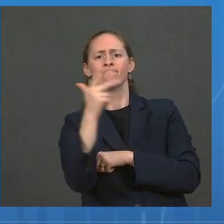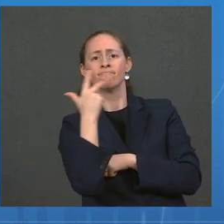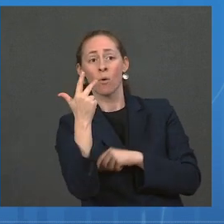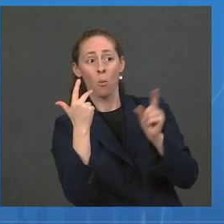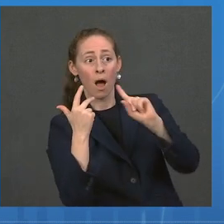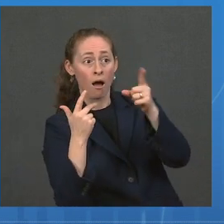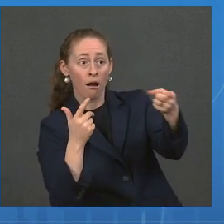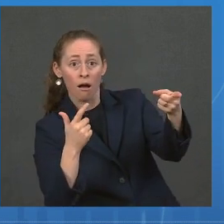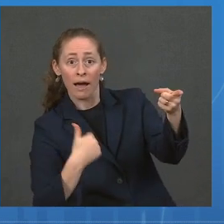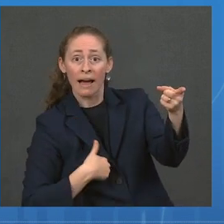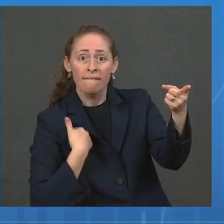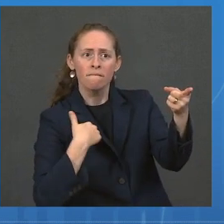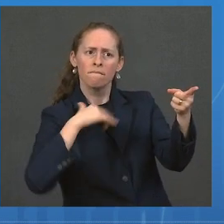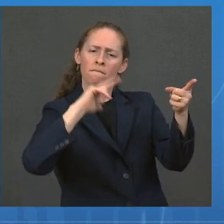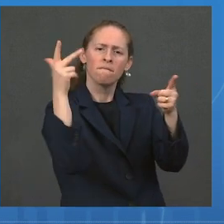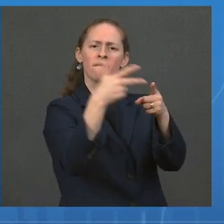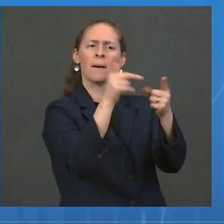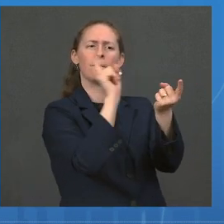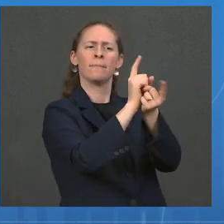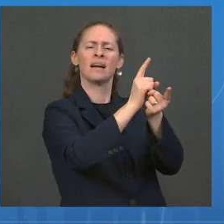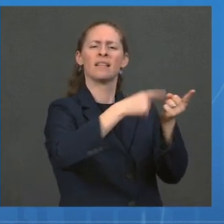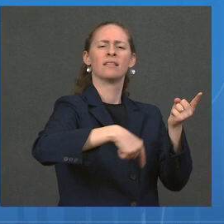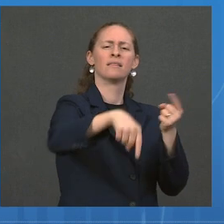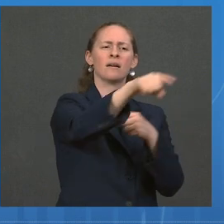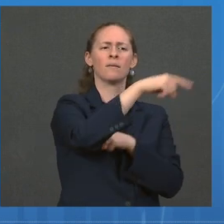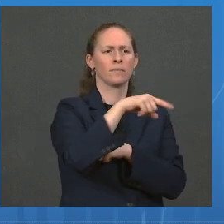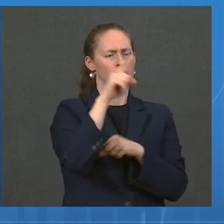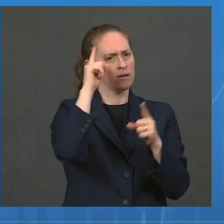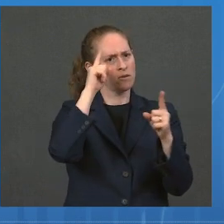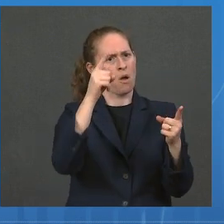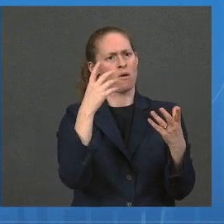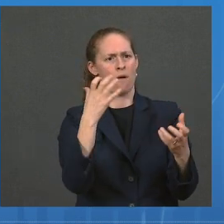we will ensure that vaccinations for kids ages 5 through 11